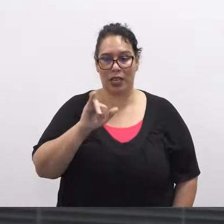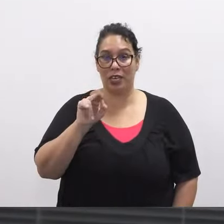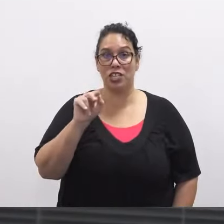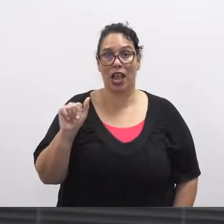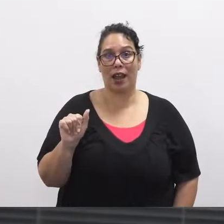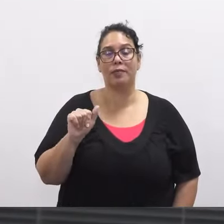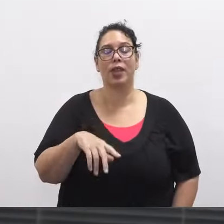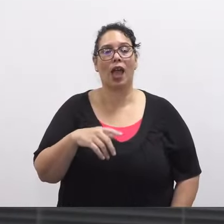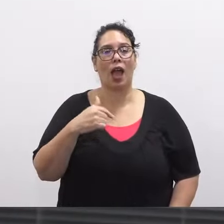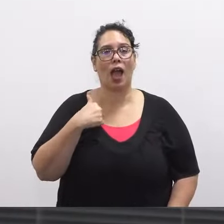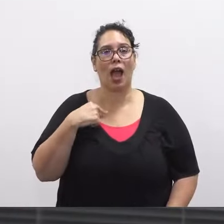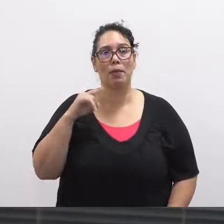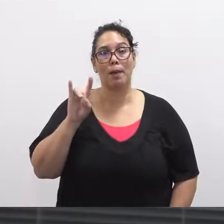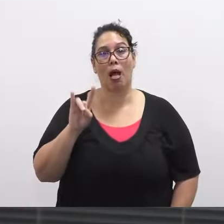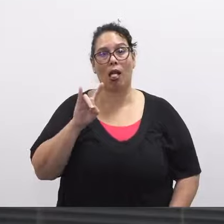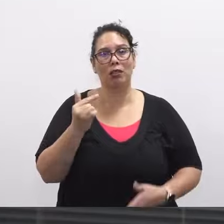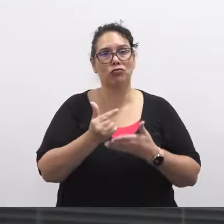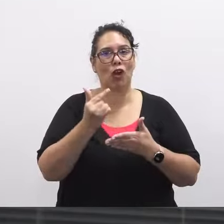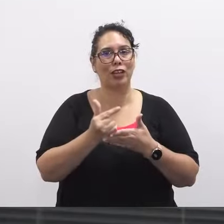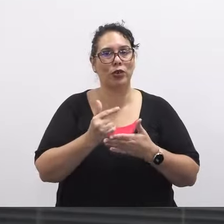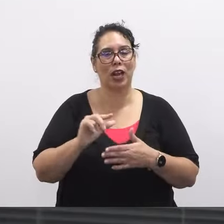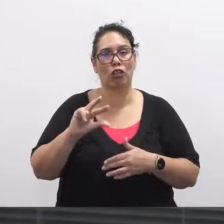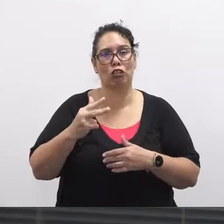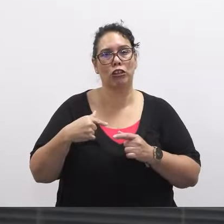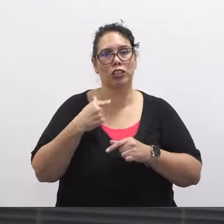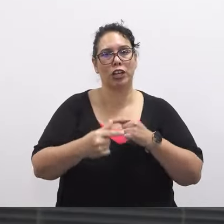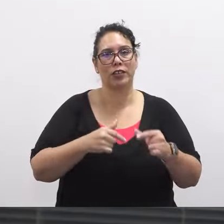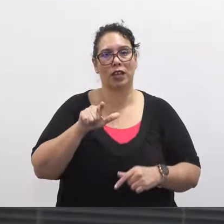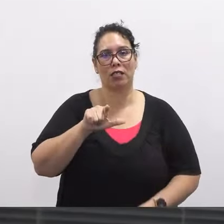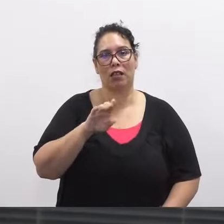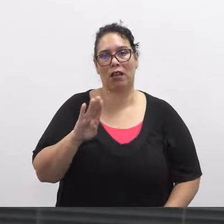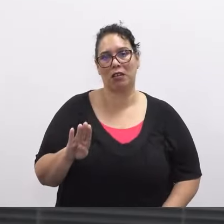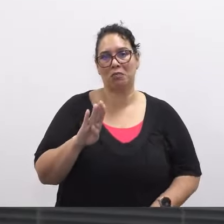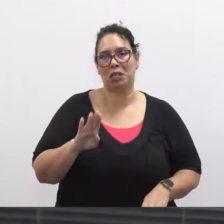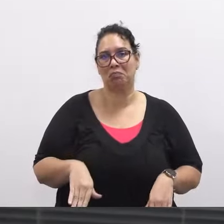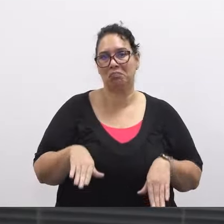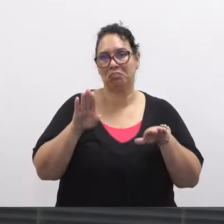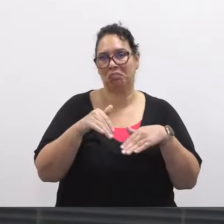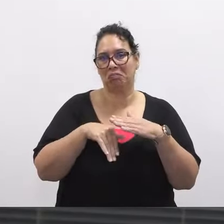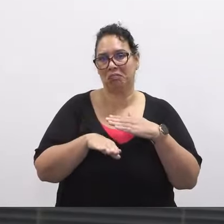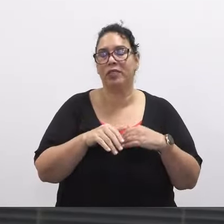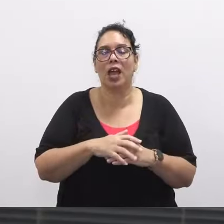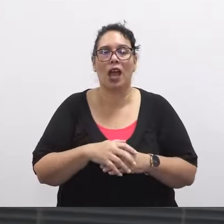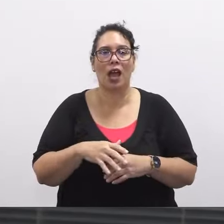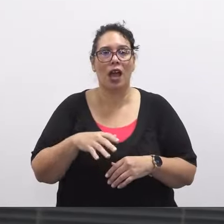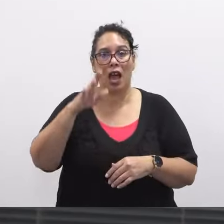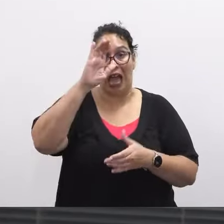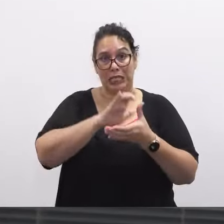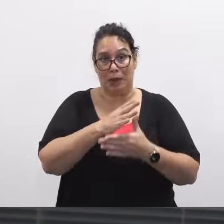and I'm a Poly graduate, and a third generation Long Beach native. My husband and I have four children,